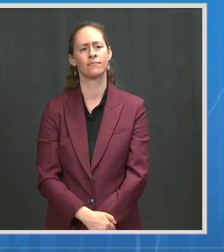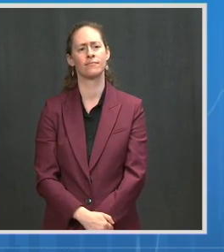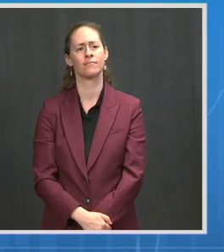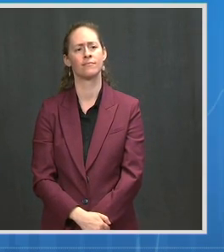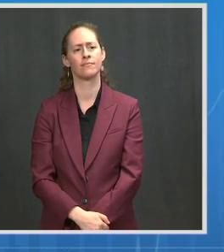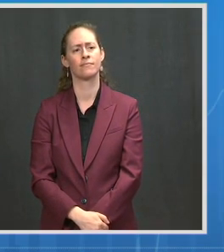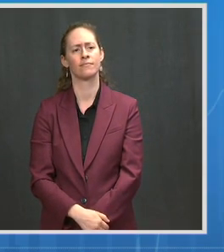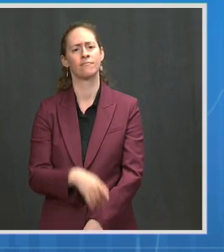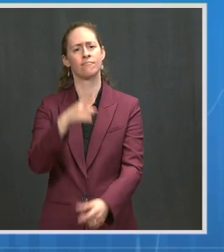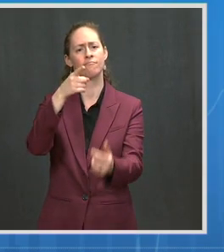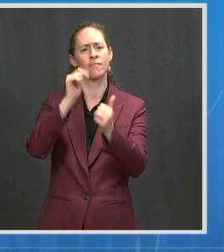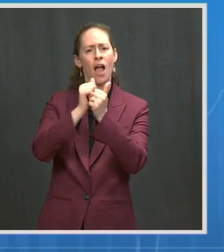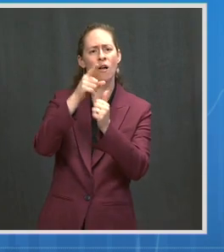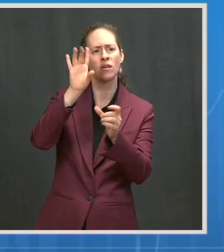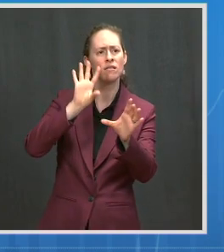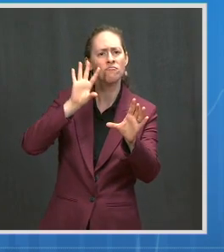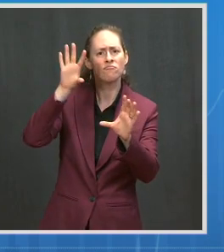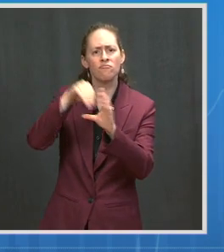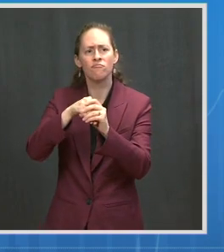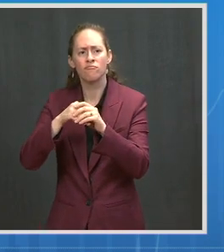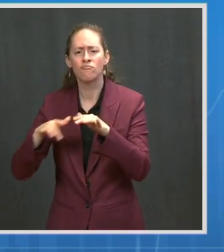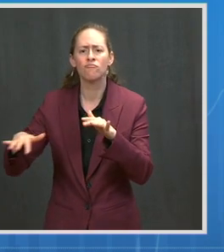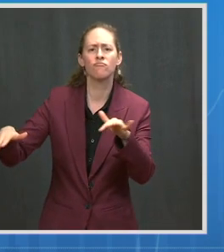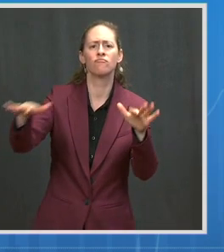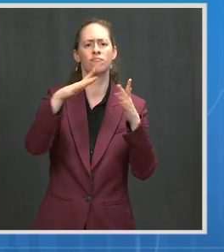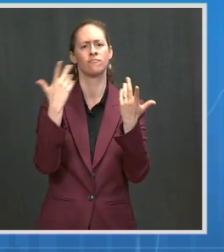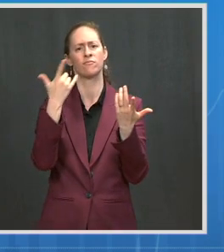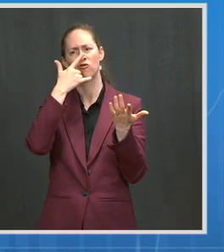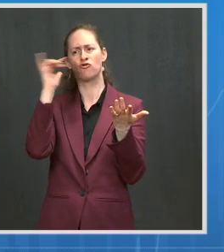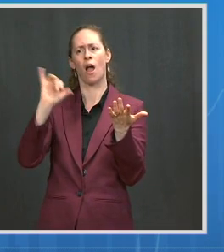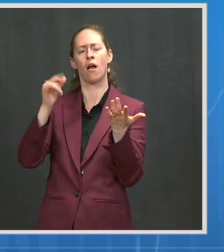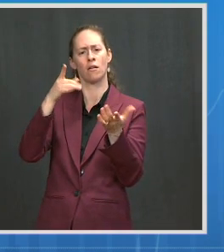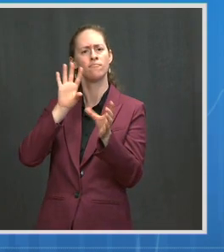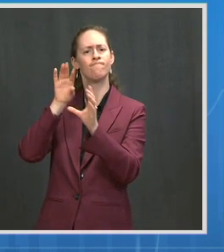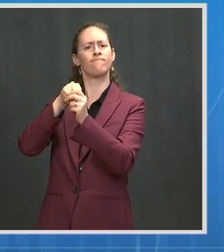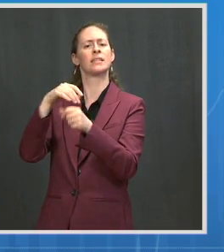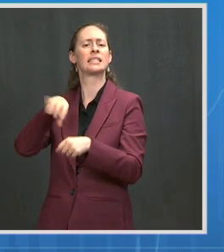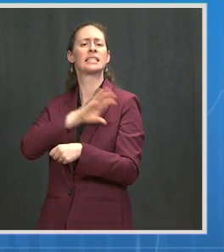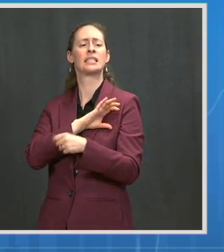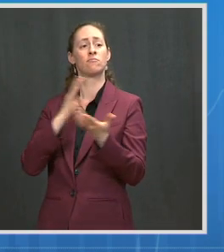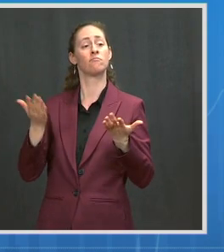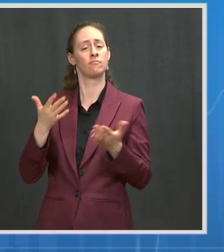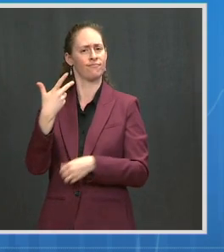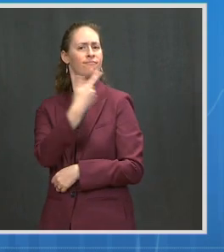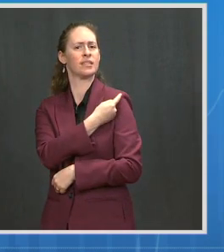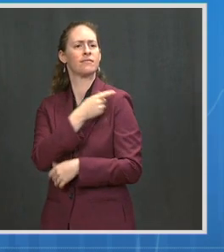how you make the world a better place. And getting vaccinated is part of carrying the mantle